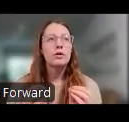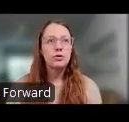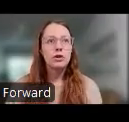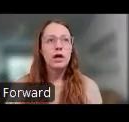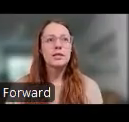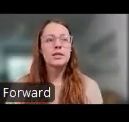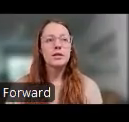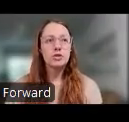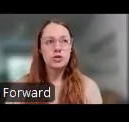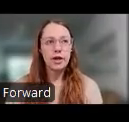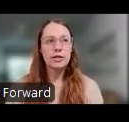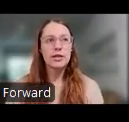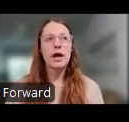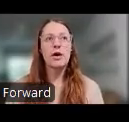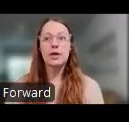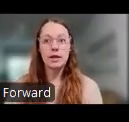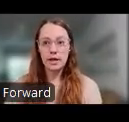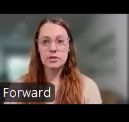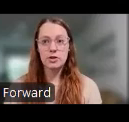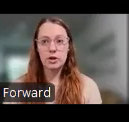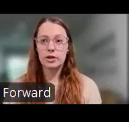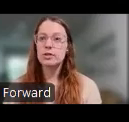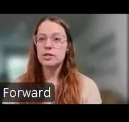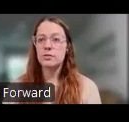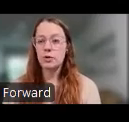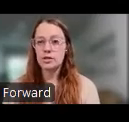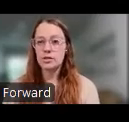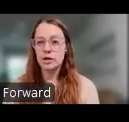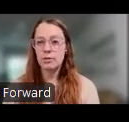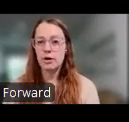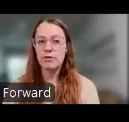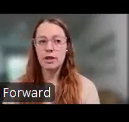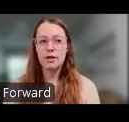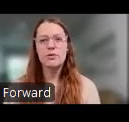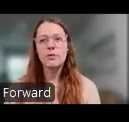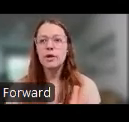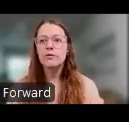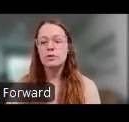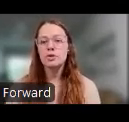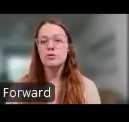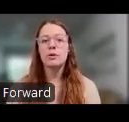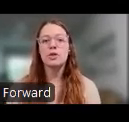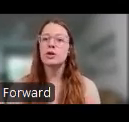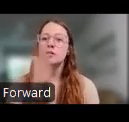utilize his strengths and how he liked, to learn to support his learning about feeding. So I won't give too much information,